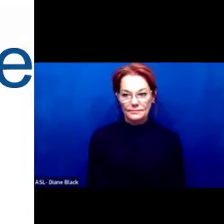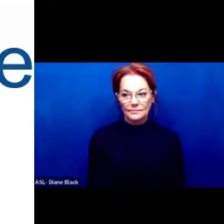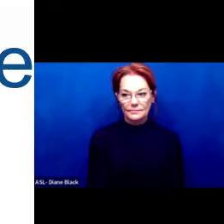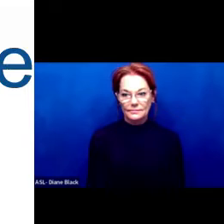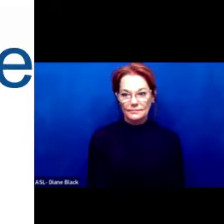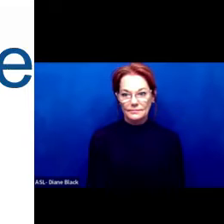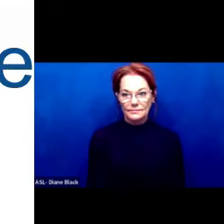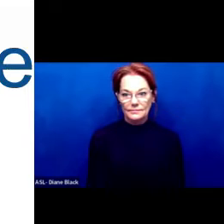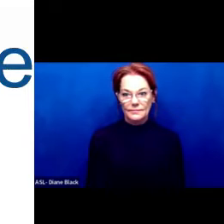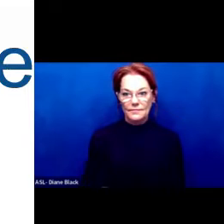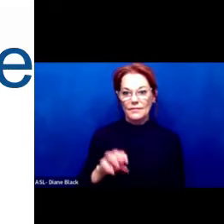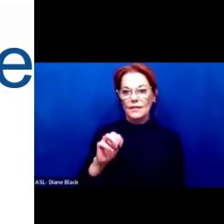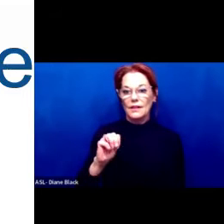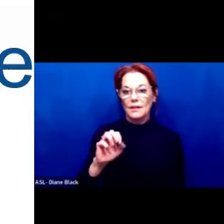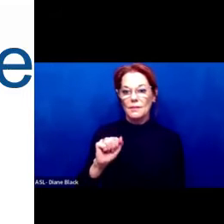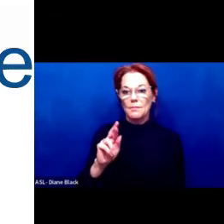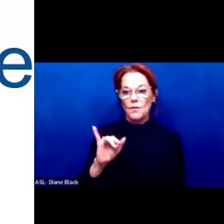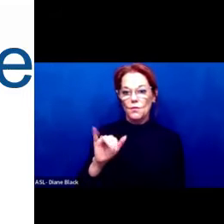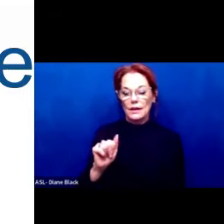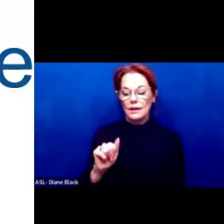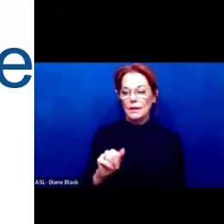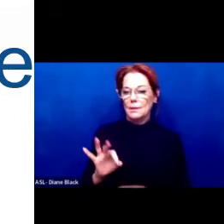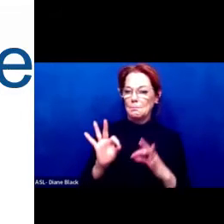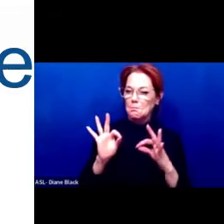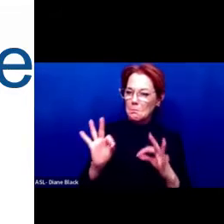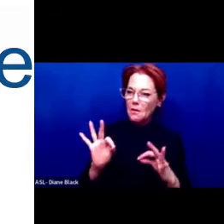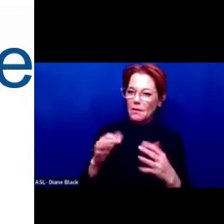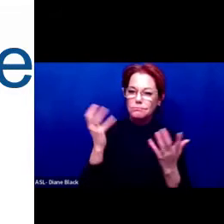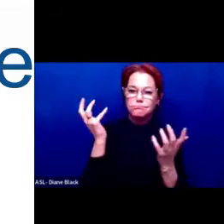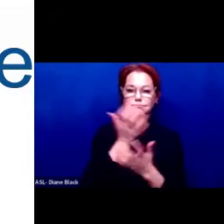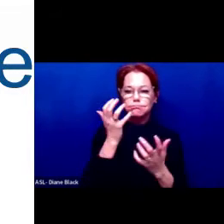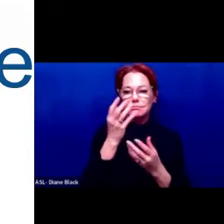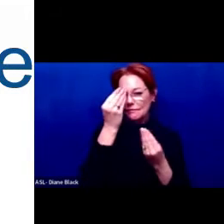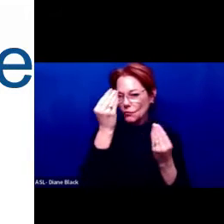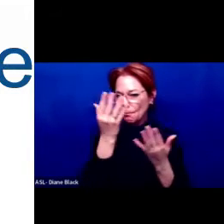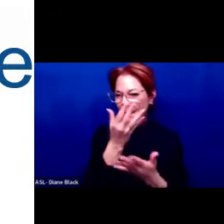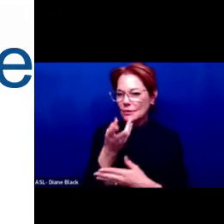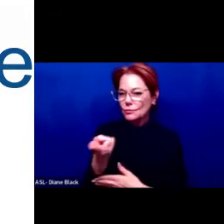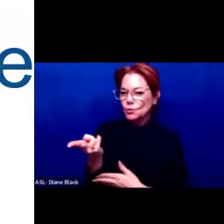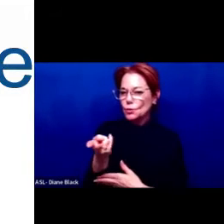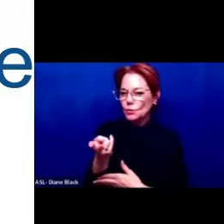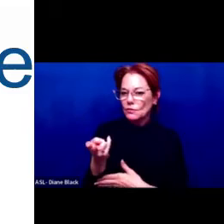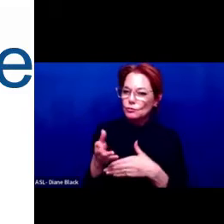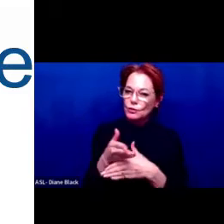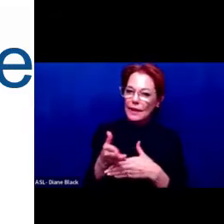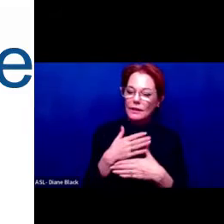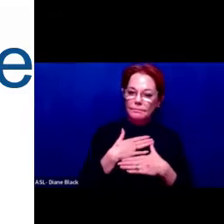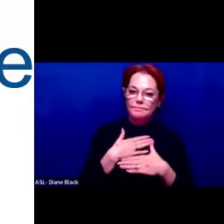Maria Crowley: Perfect, that was such a treasure trove of information that the two of you have shared so far. We wanted to